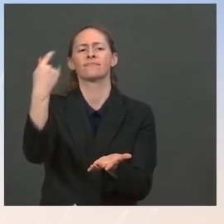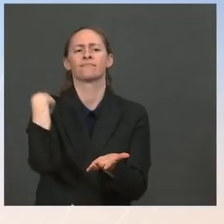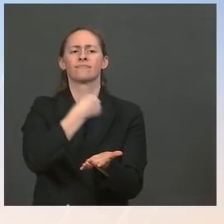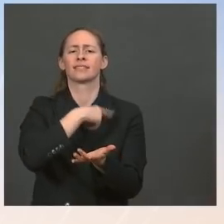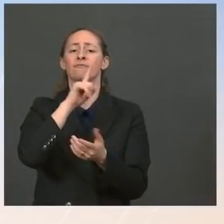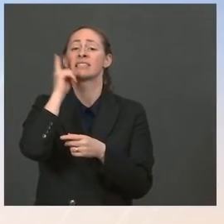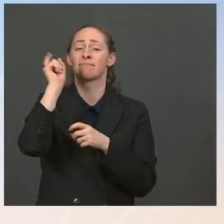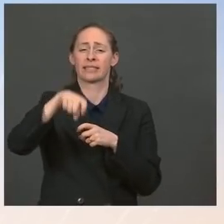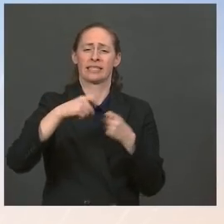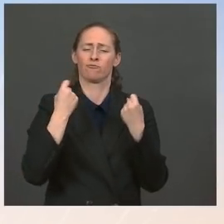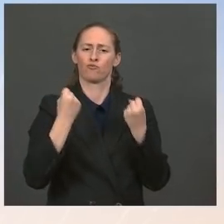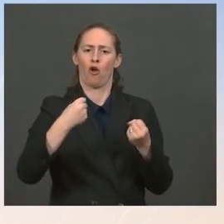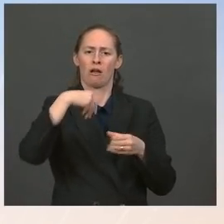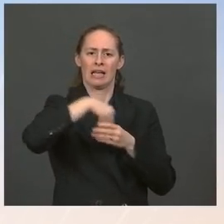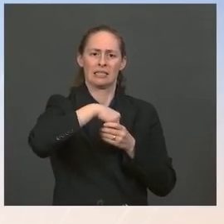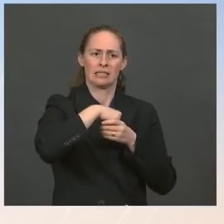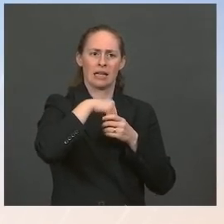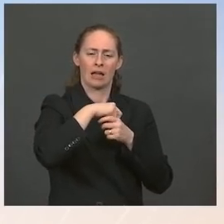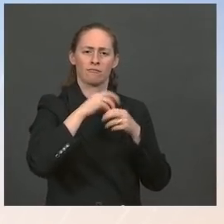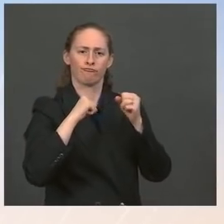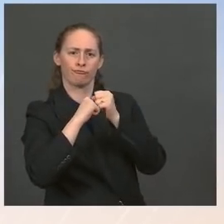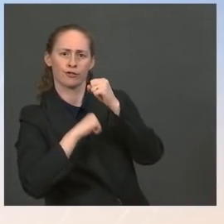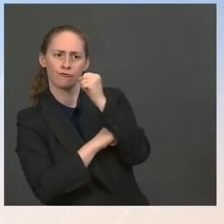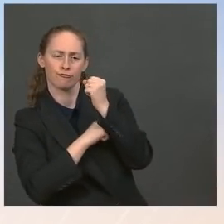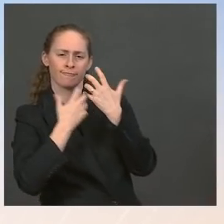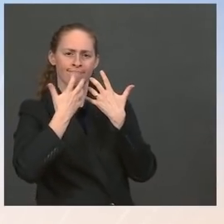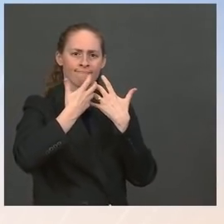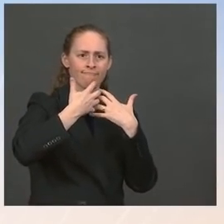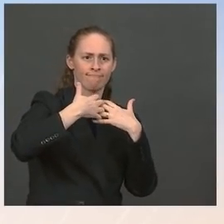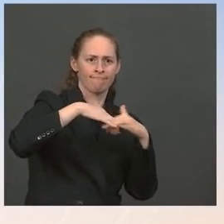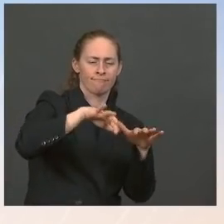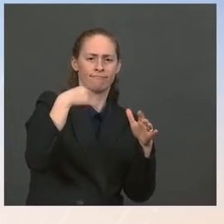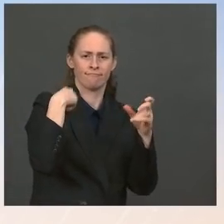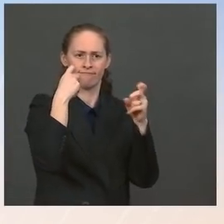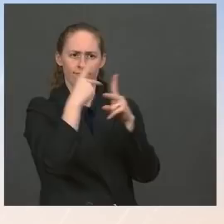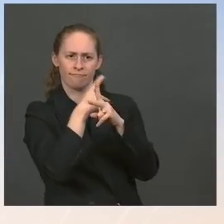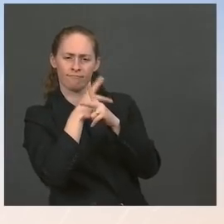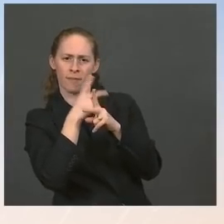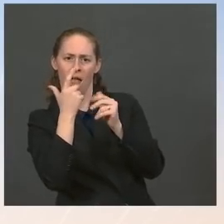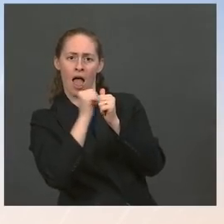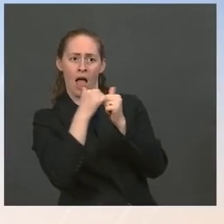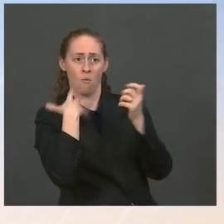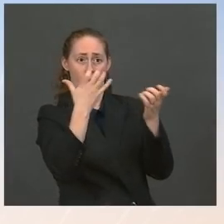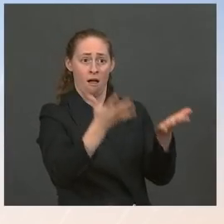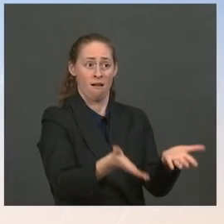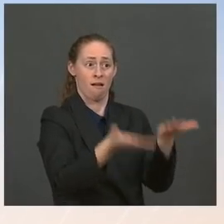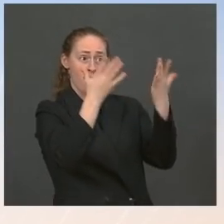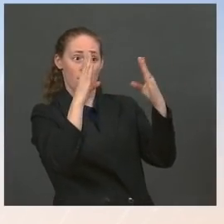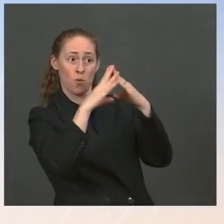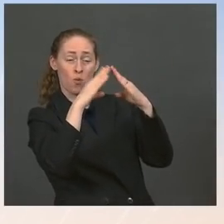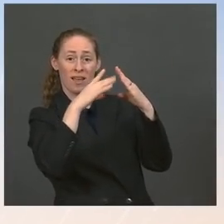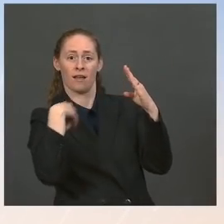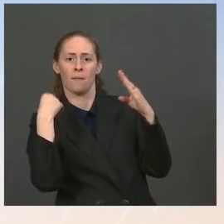kind of, ways of aligning and defining that inside the administration. As to where we target those dollars,